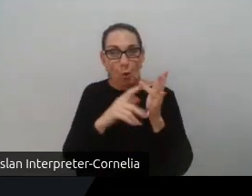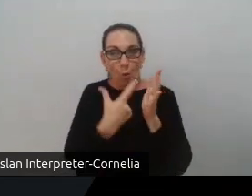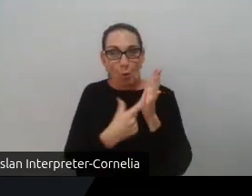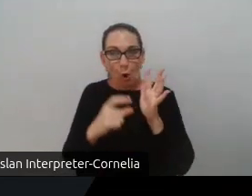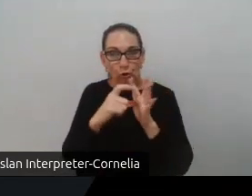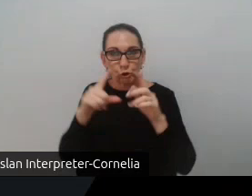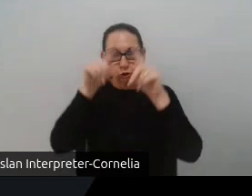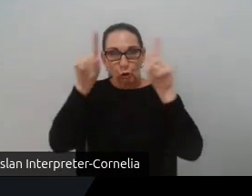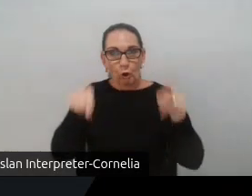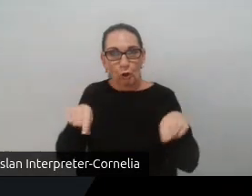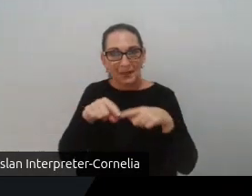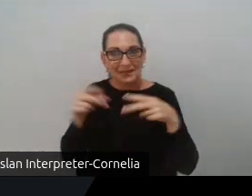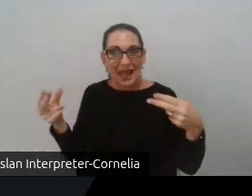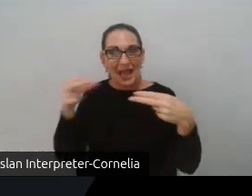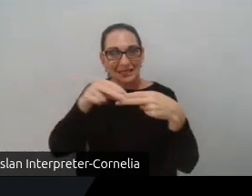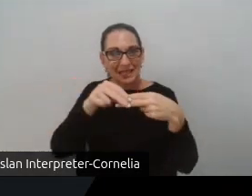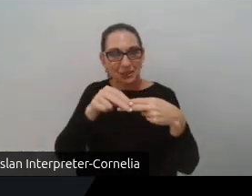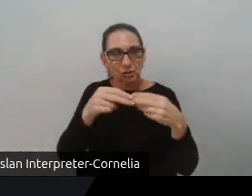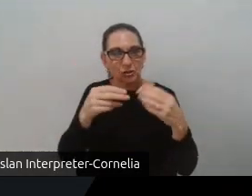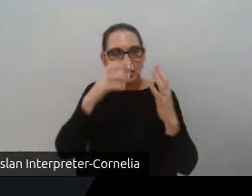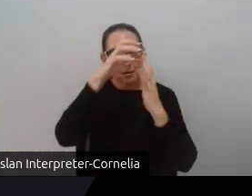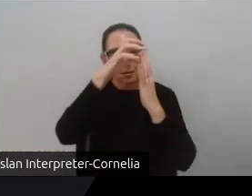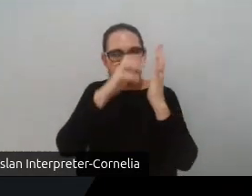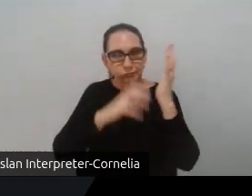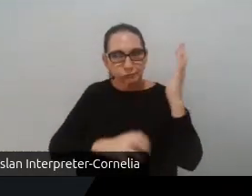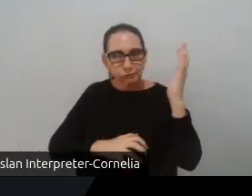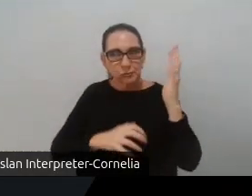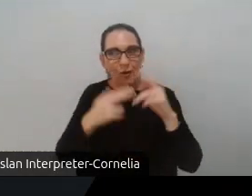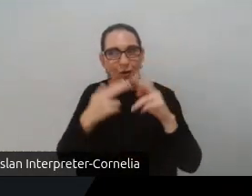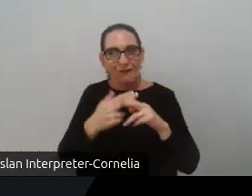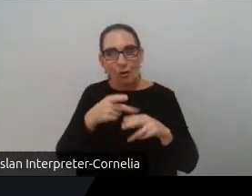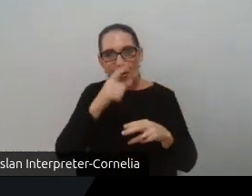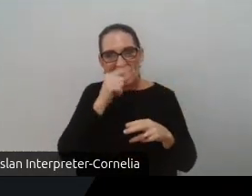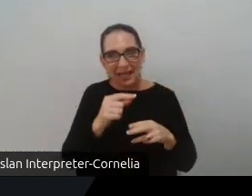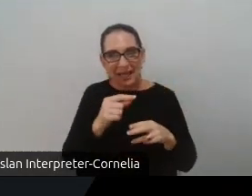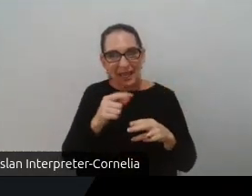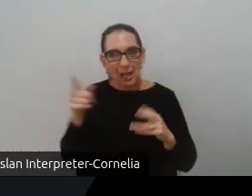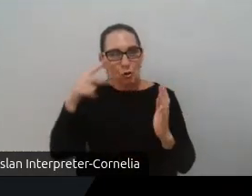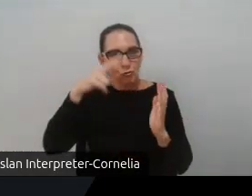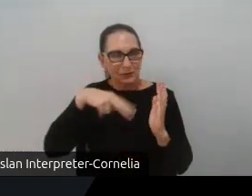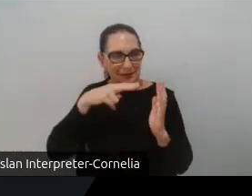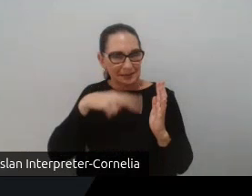vary which the magistrates and the other parties to the application can then read. This statement